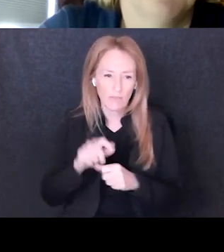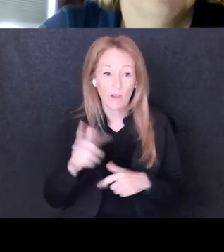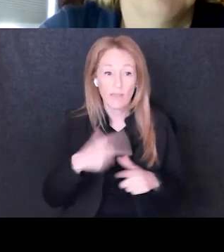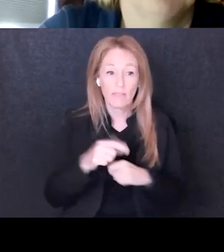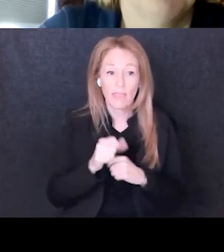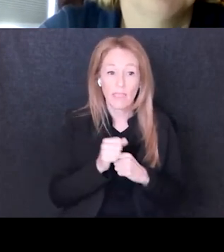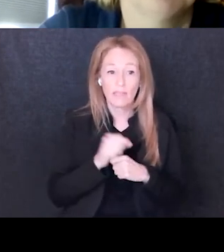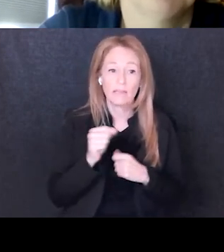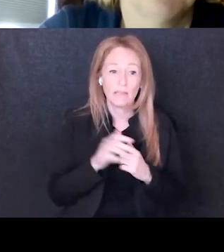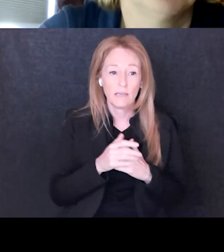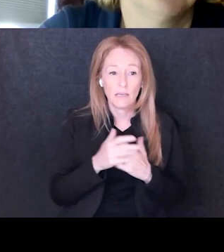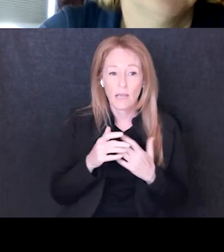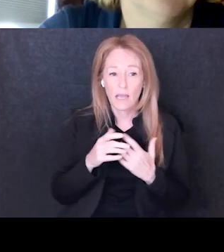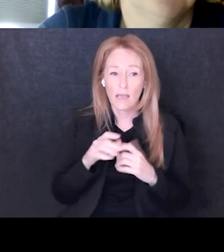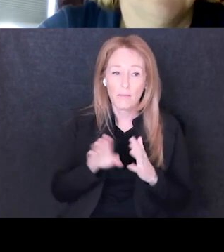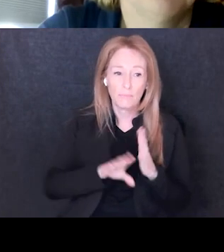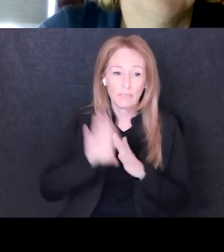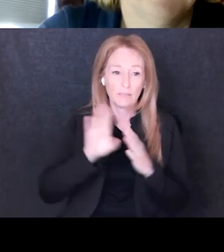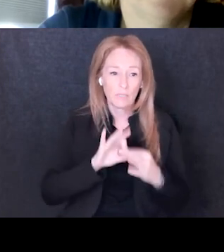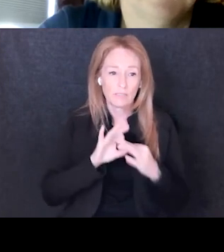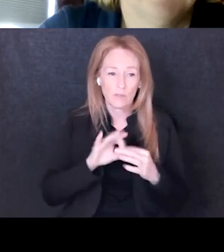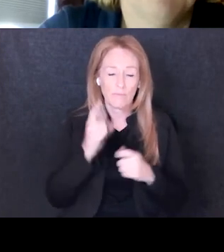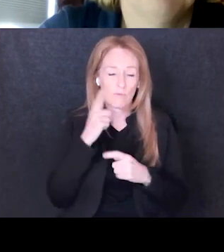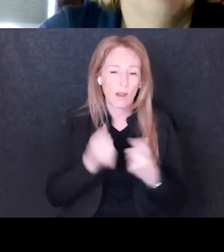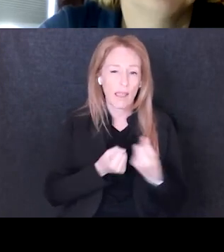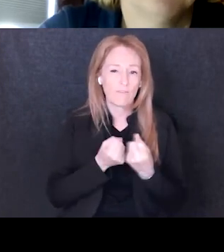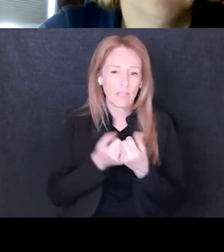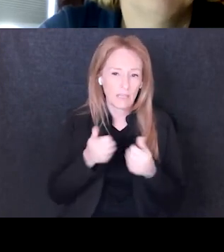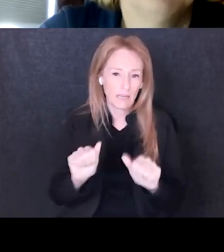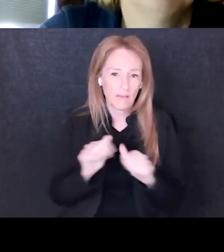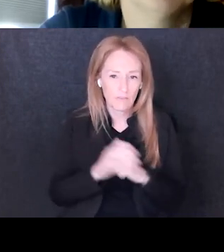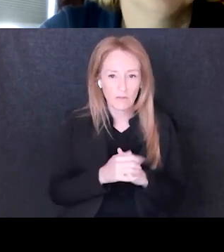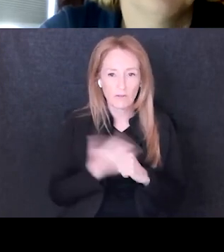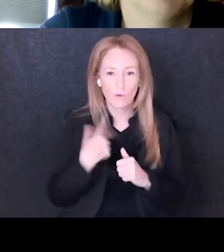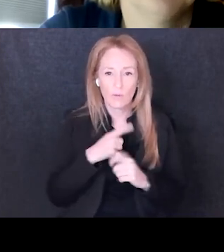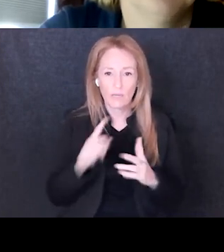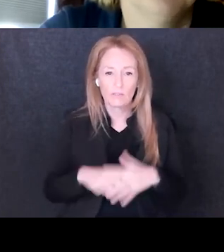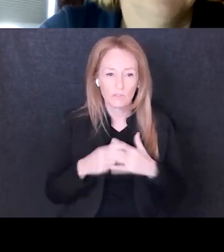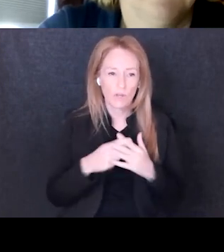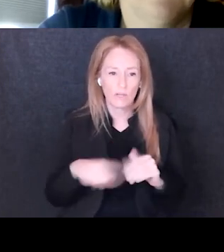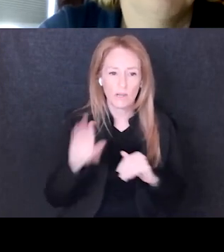WE ARE ABOUT TO BUILD OUR CAMPAIGN FOR SUSTAINABILITY AND